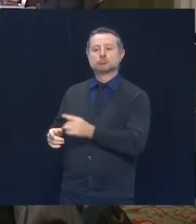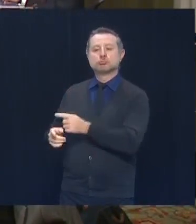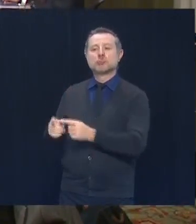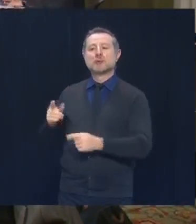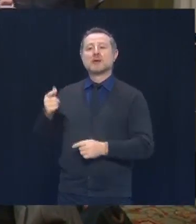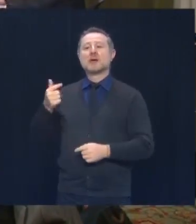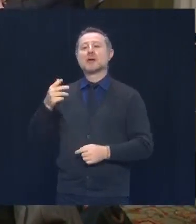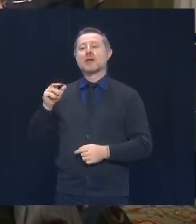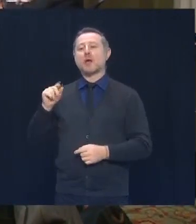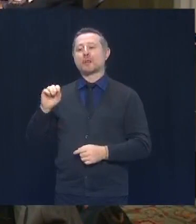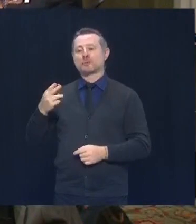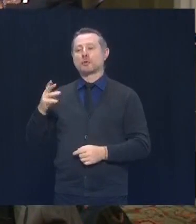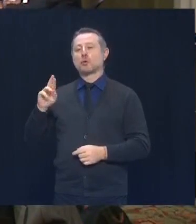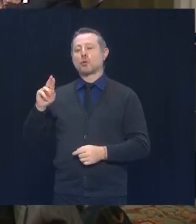IMMEDIATE LEFT, AND SECRETARY,